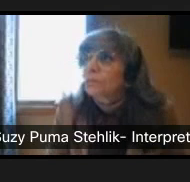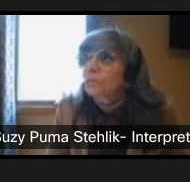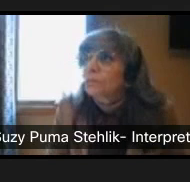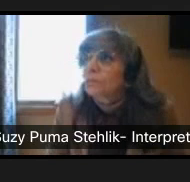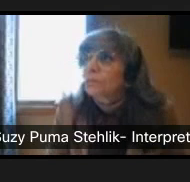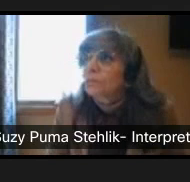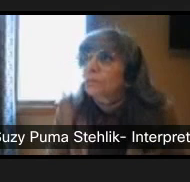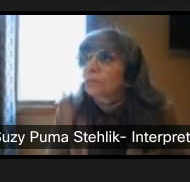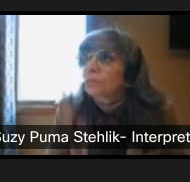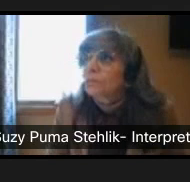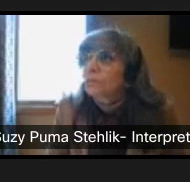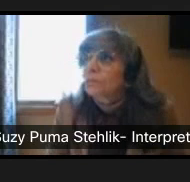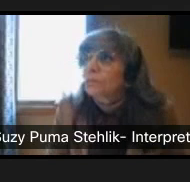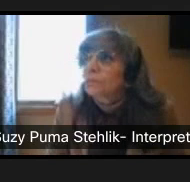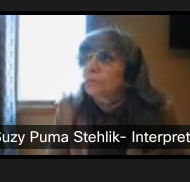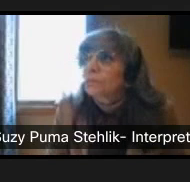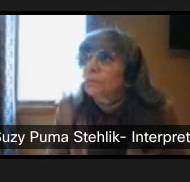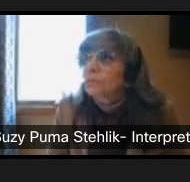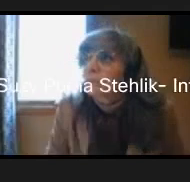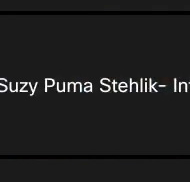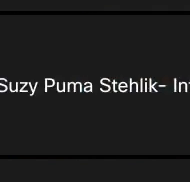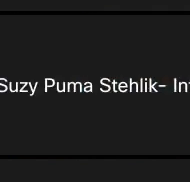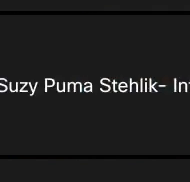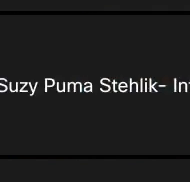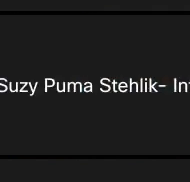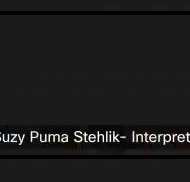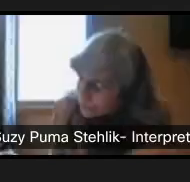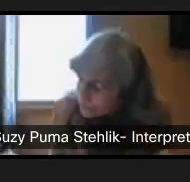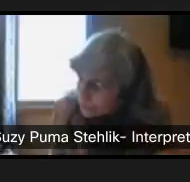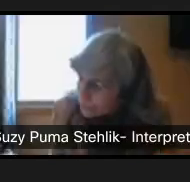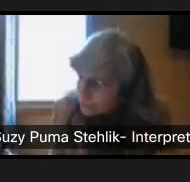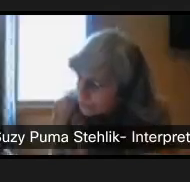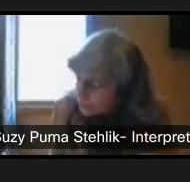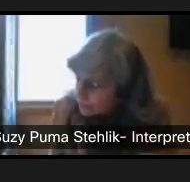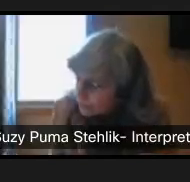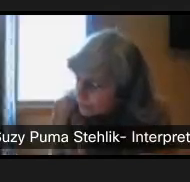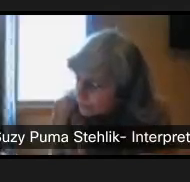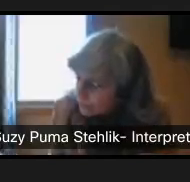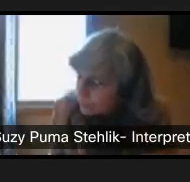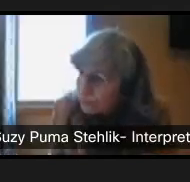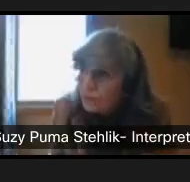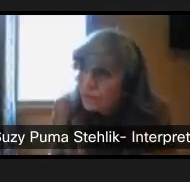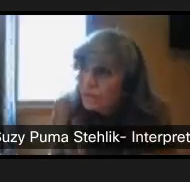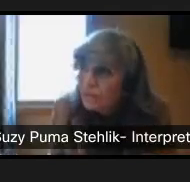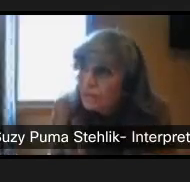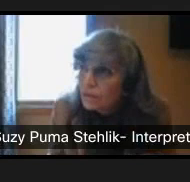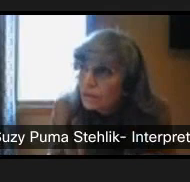Is that true? Ladders to what. To, like, throw out the Windows.